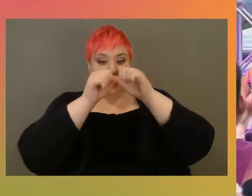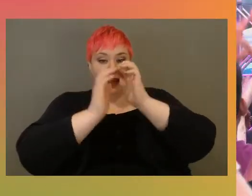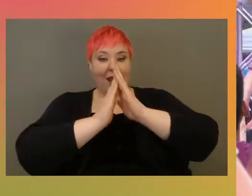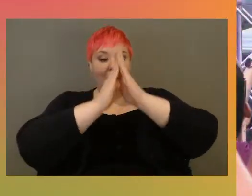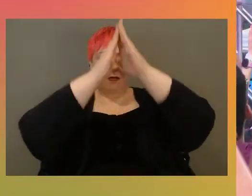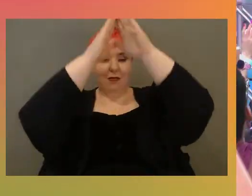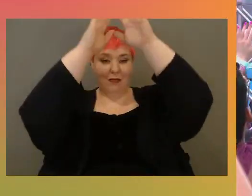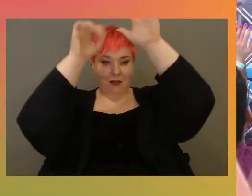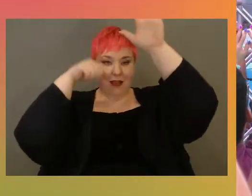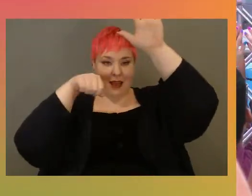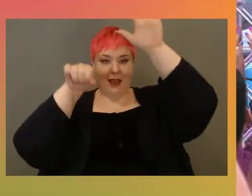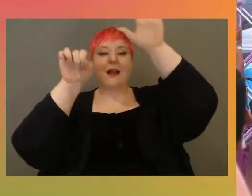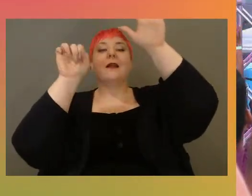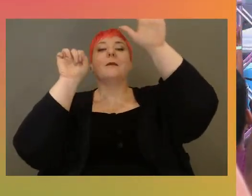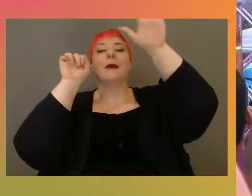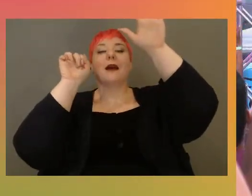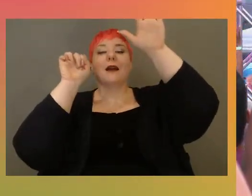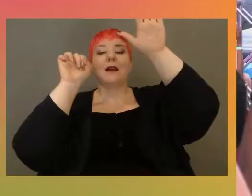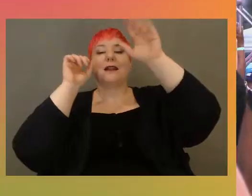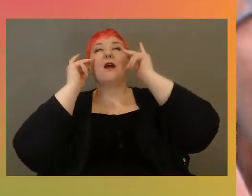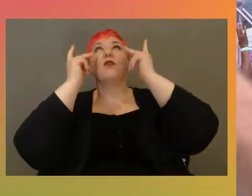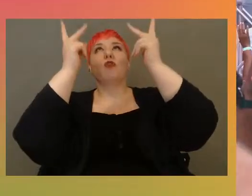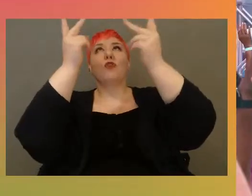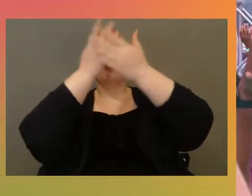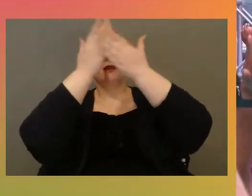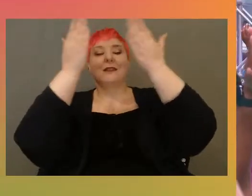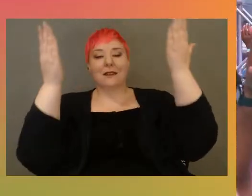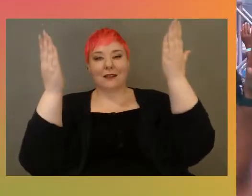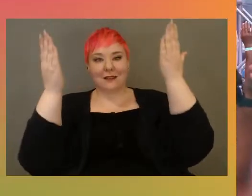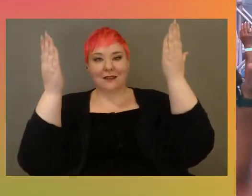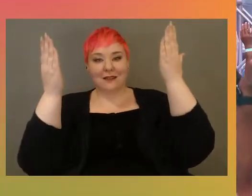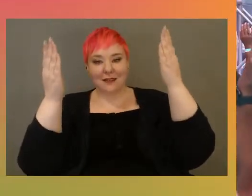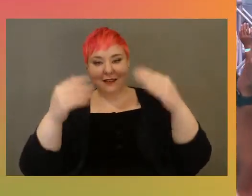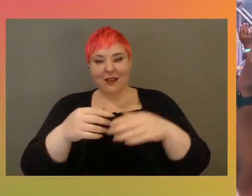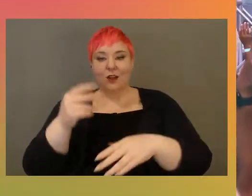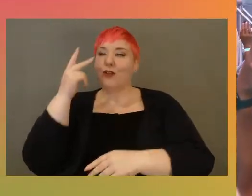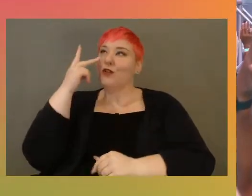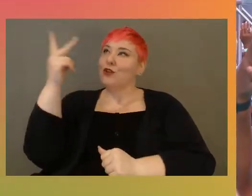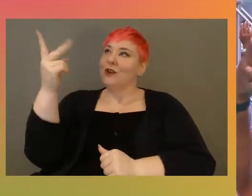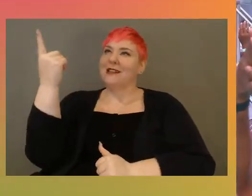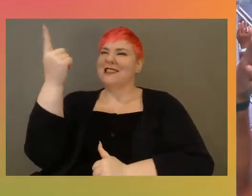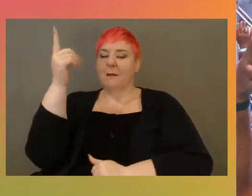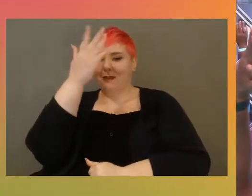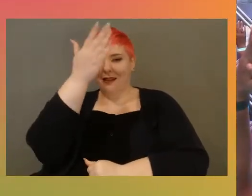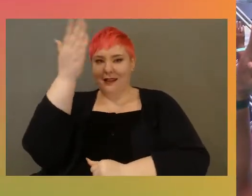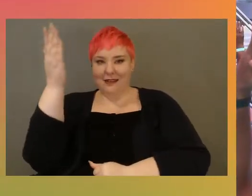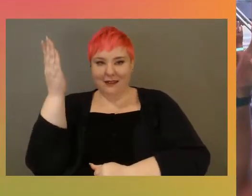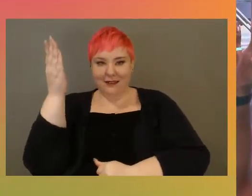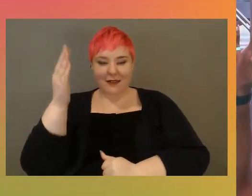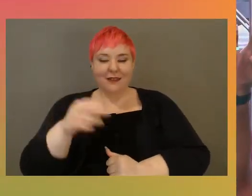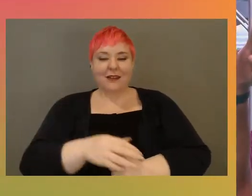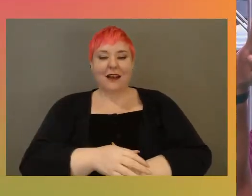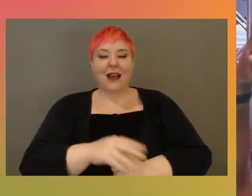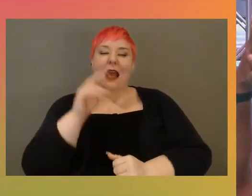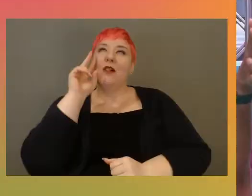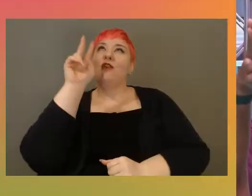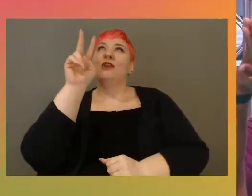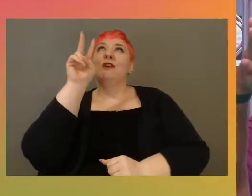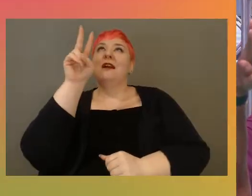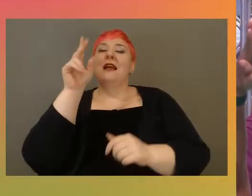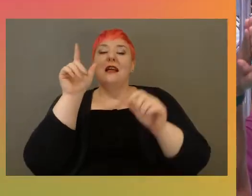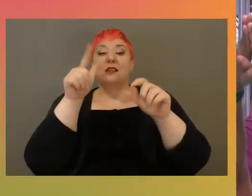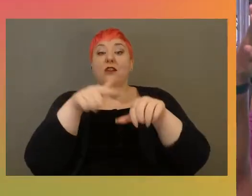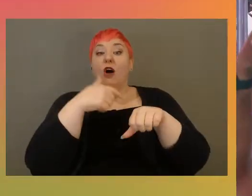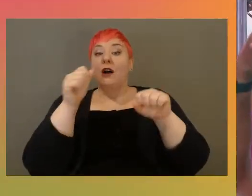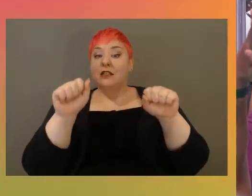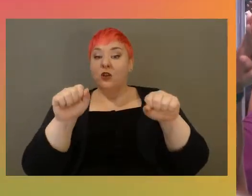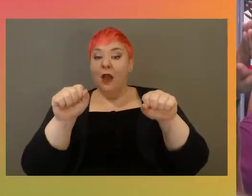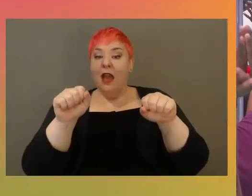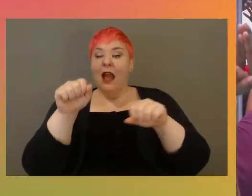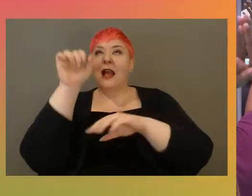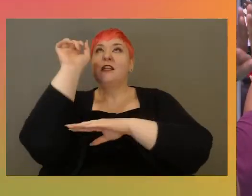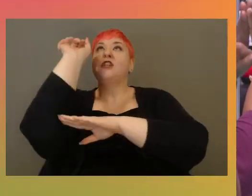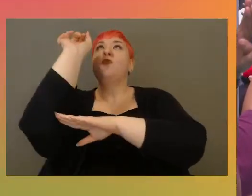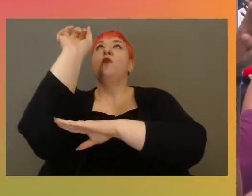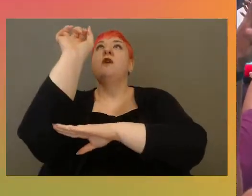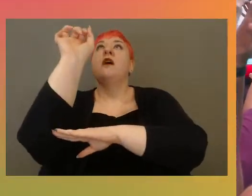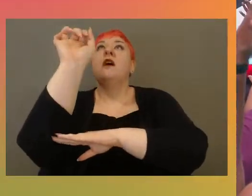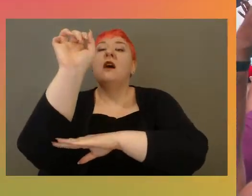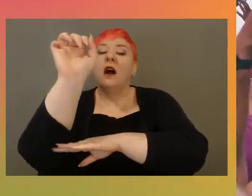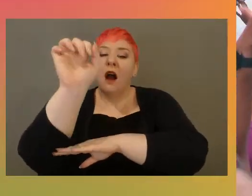EXHALE, GATHER YOUR HANDS.